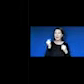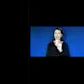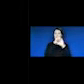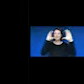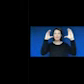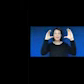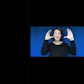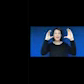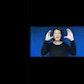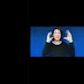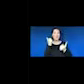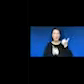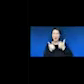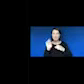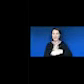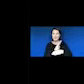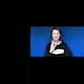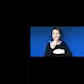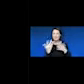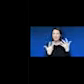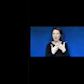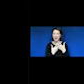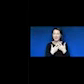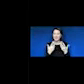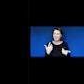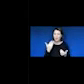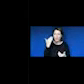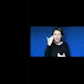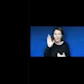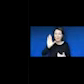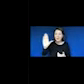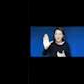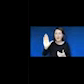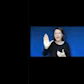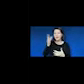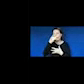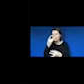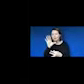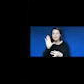It's going off the interests and strengths and abilities of the job seeker, and not just